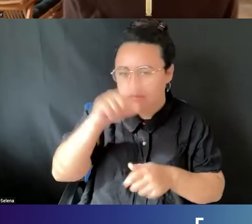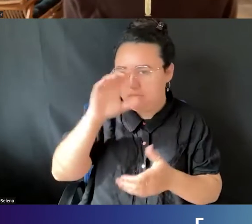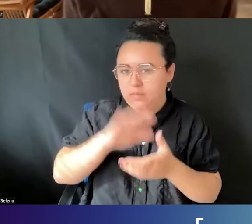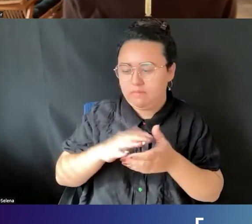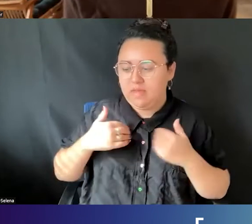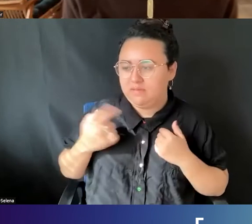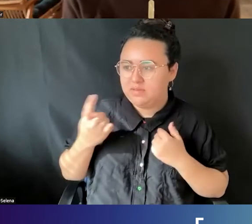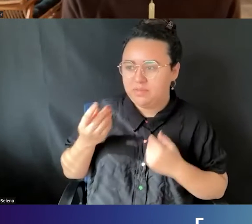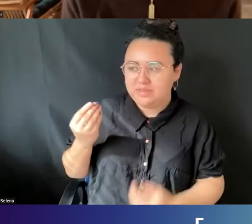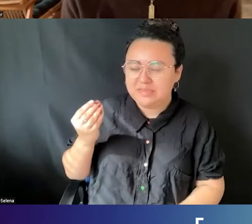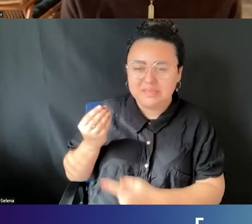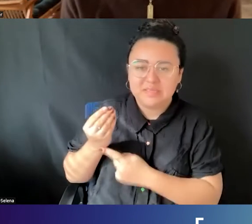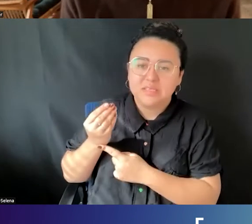something that's worth paying attention to.